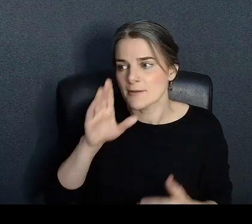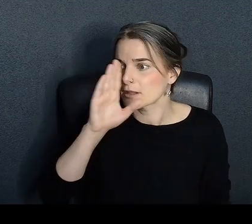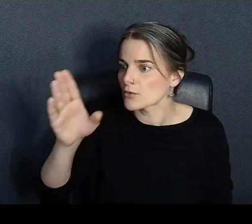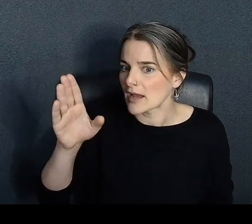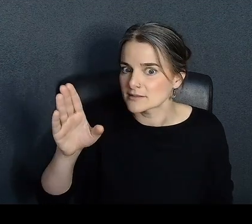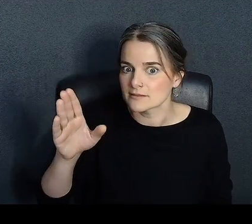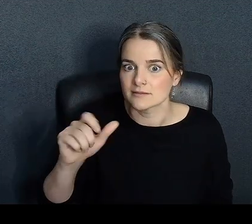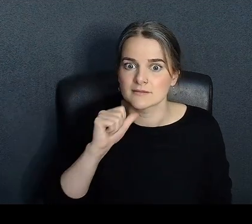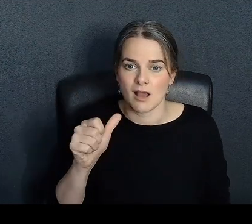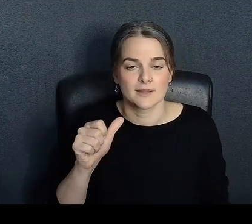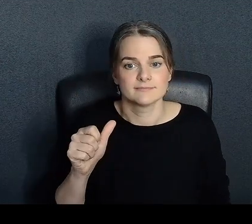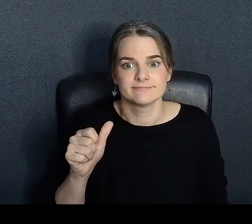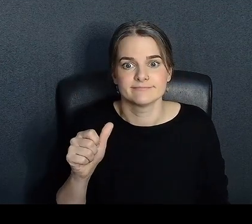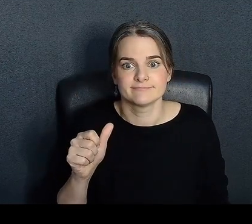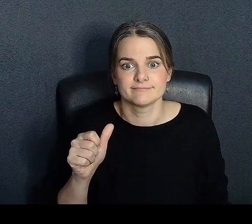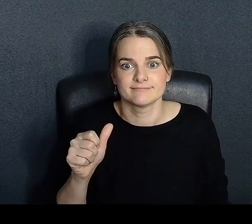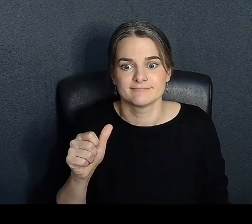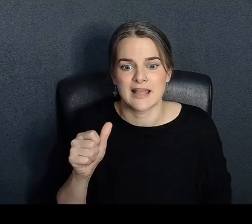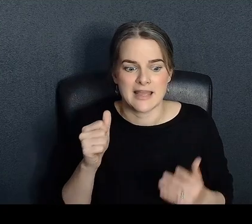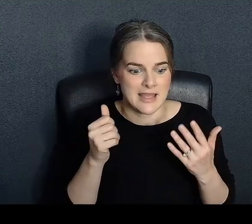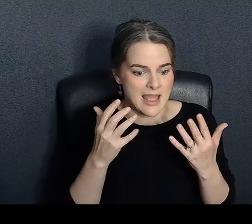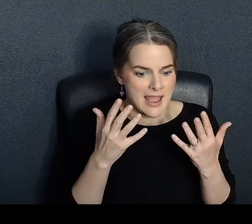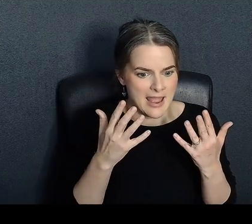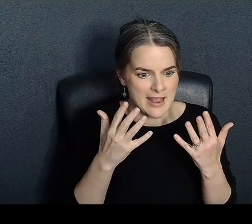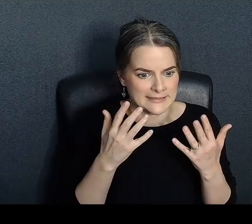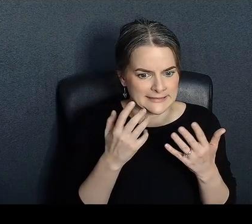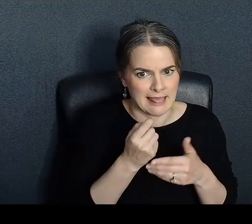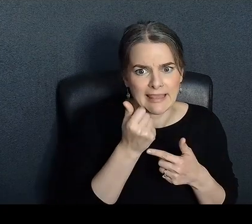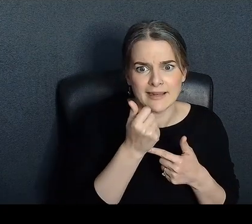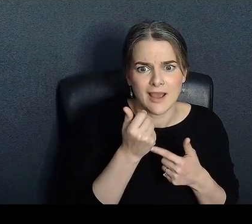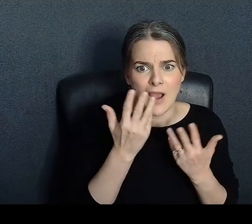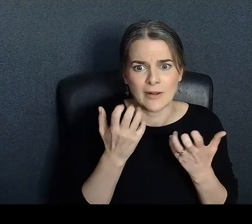delete when you want to type something, but then delete it.